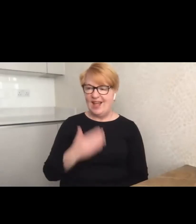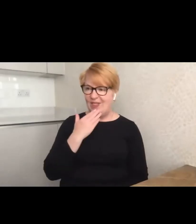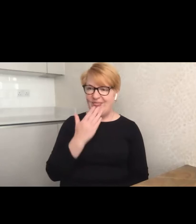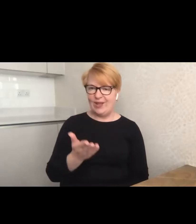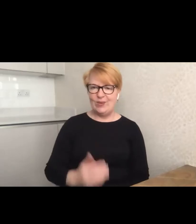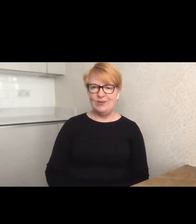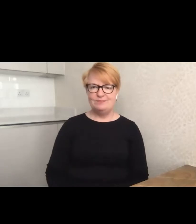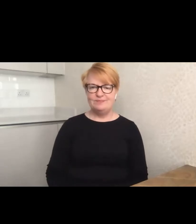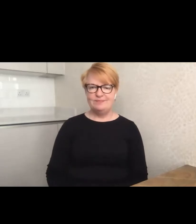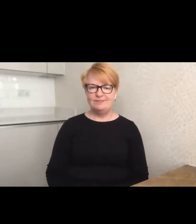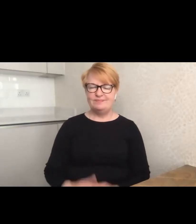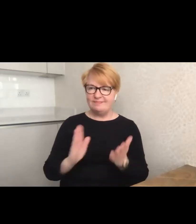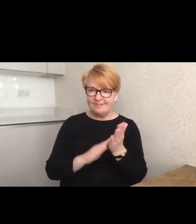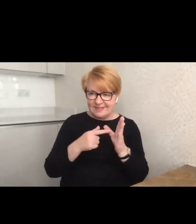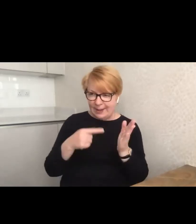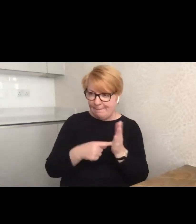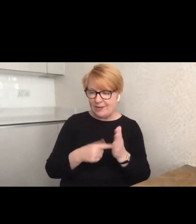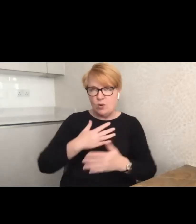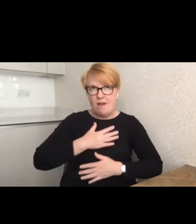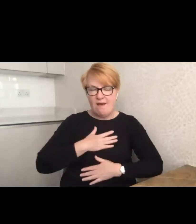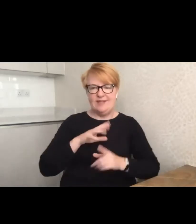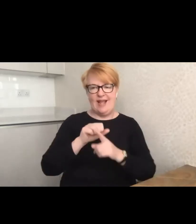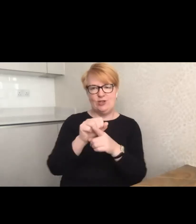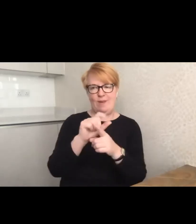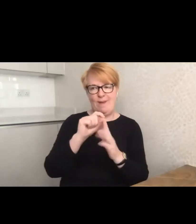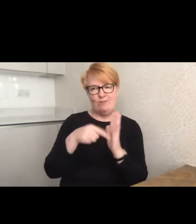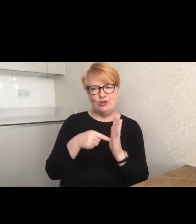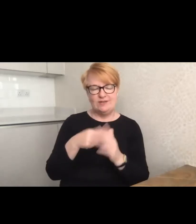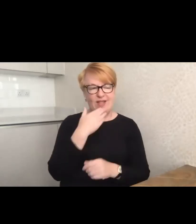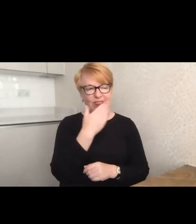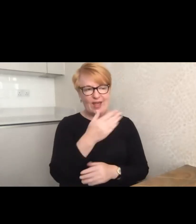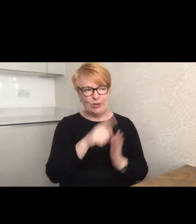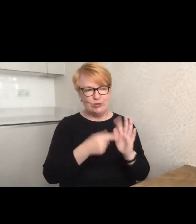about the products that you've mentioned here! And thank you Jes, for the lovely introduction.